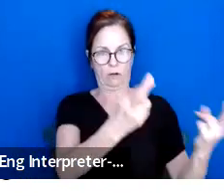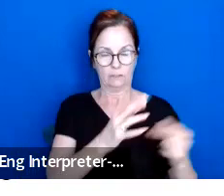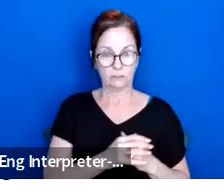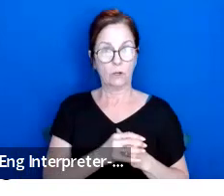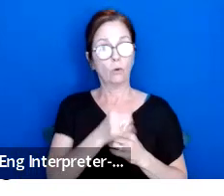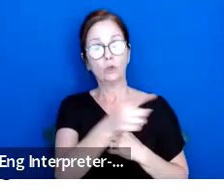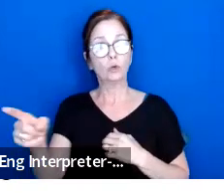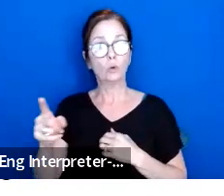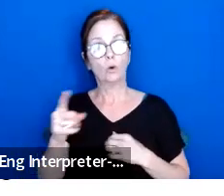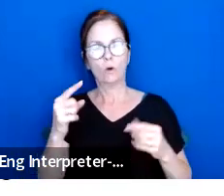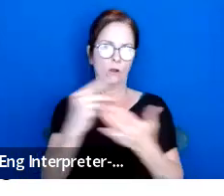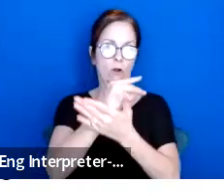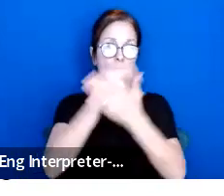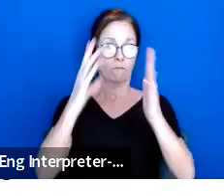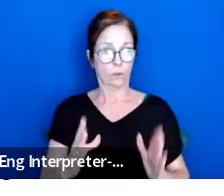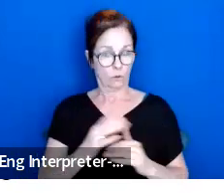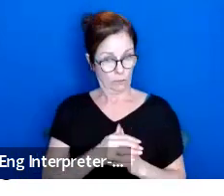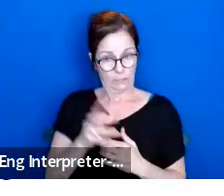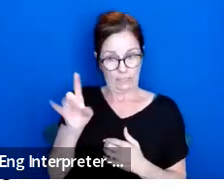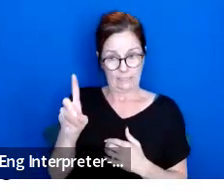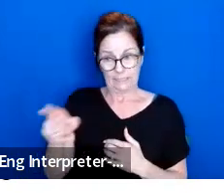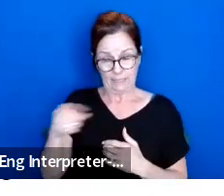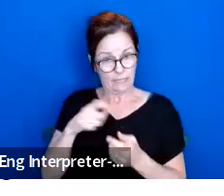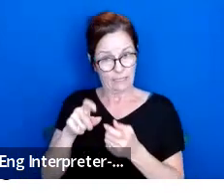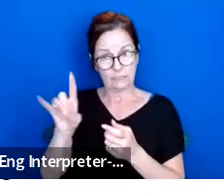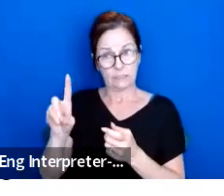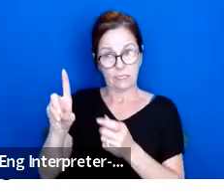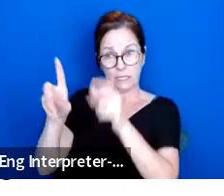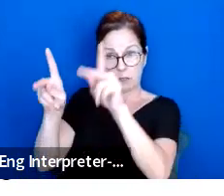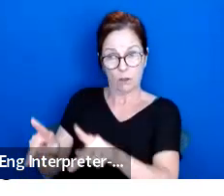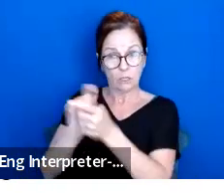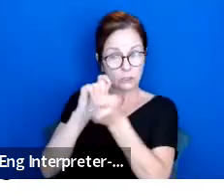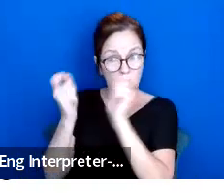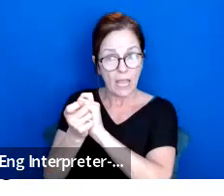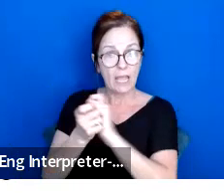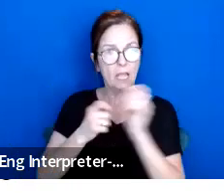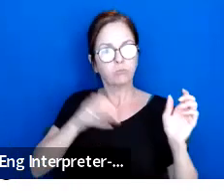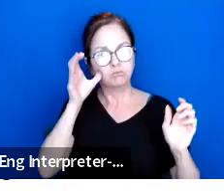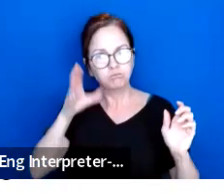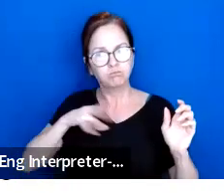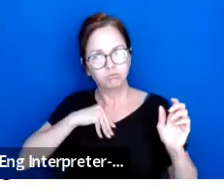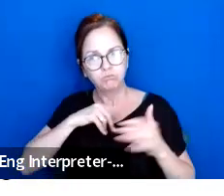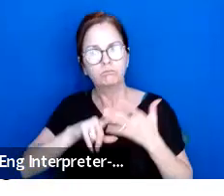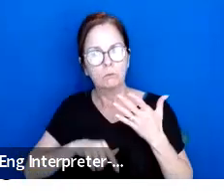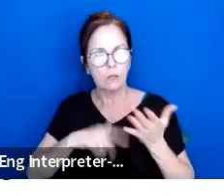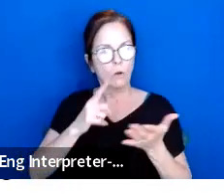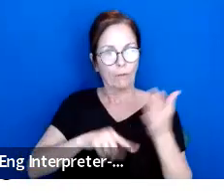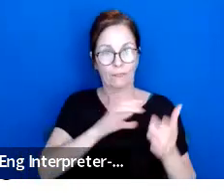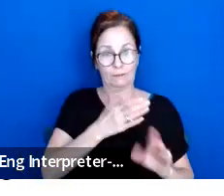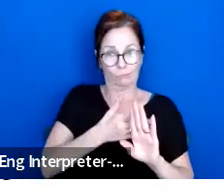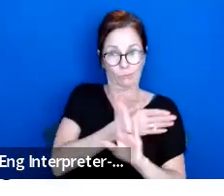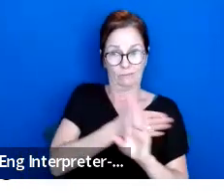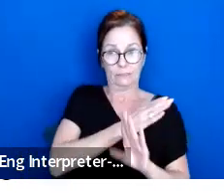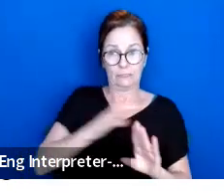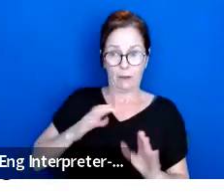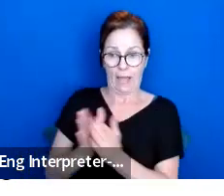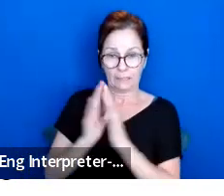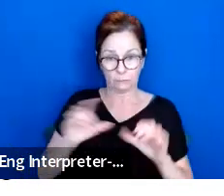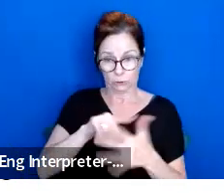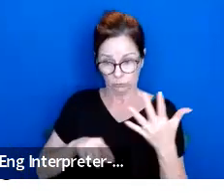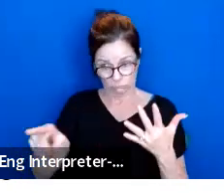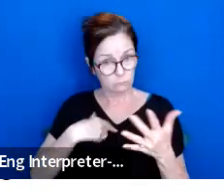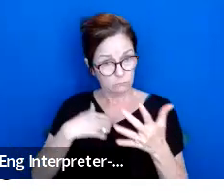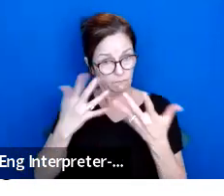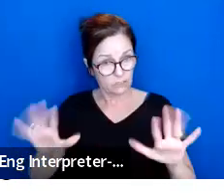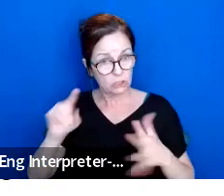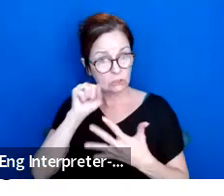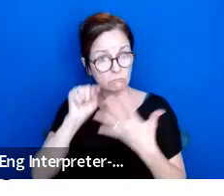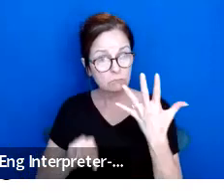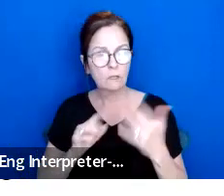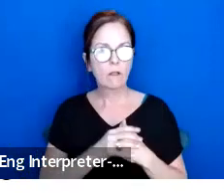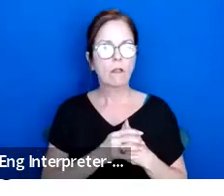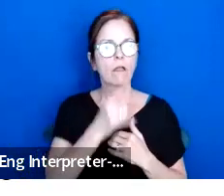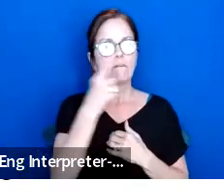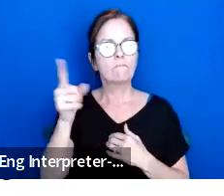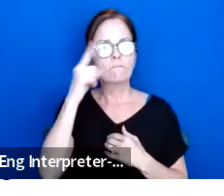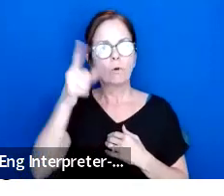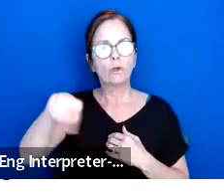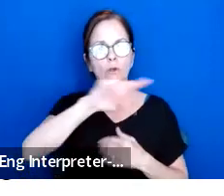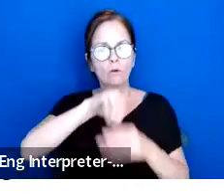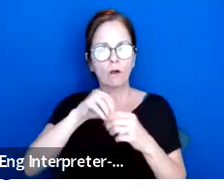Did they adapt the way that the previous committee asked them to? For those who are on tenure committees, it may be the recommendation from you.